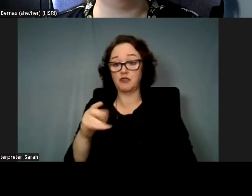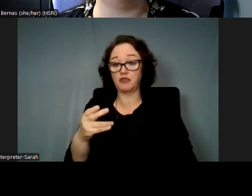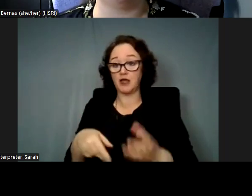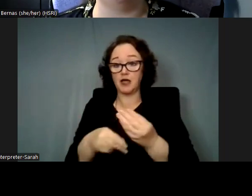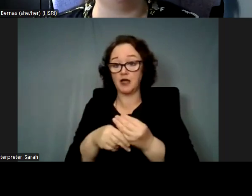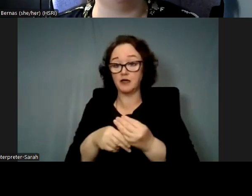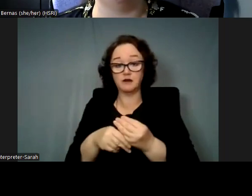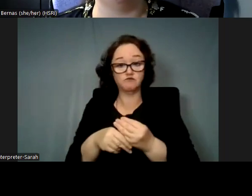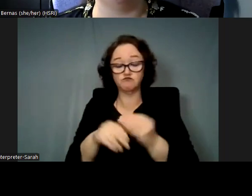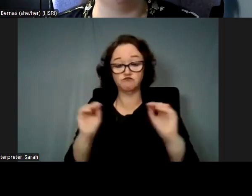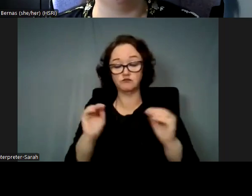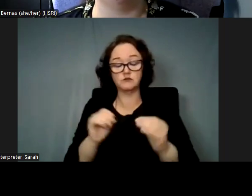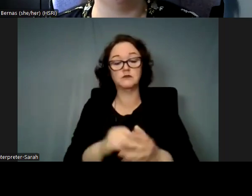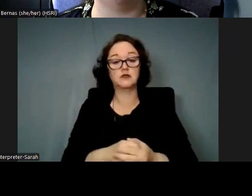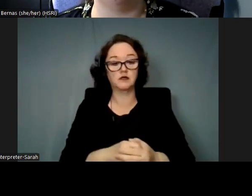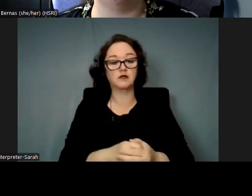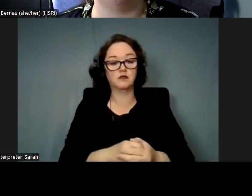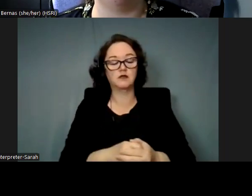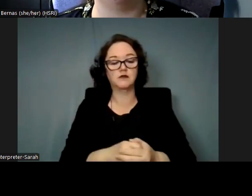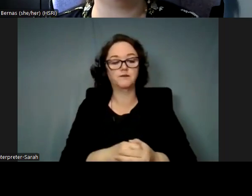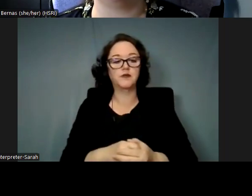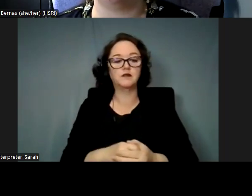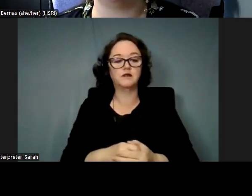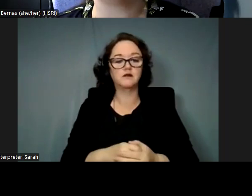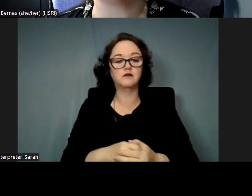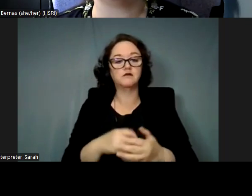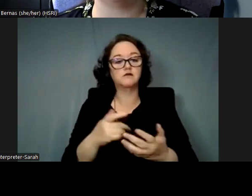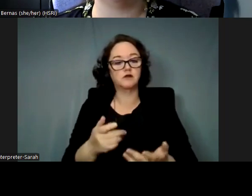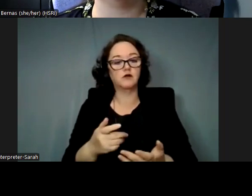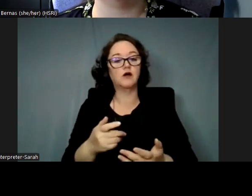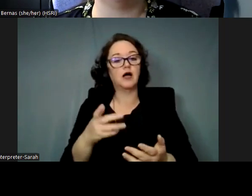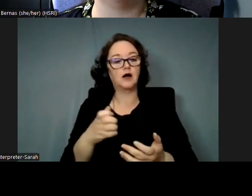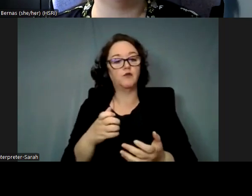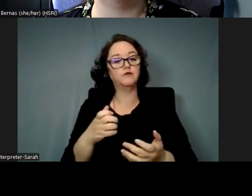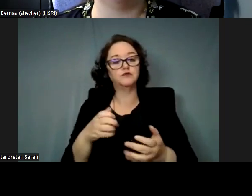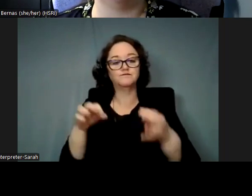Beneficiary Advisory Councils, and Medicaid advisory